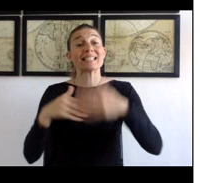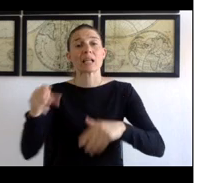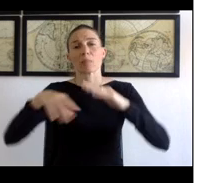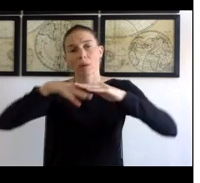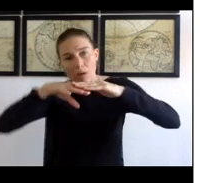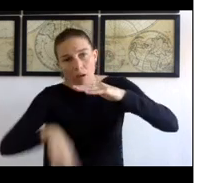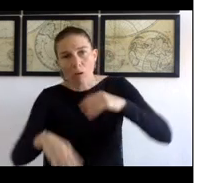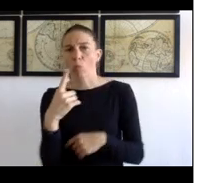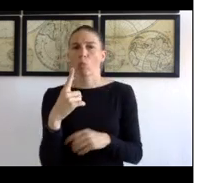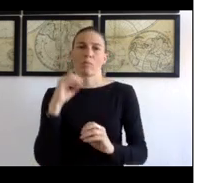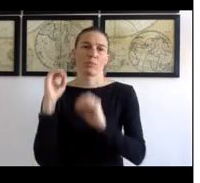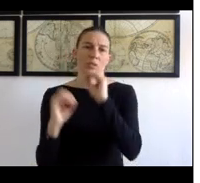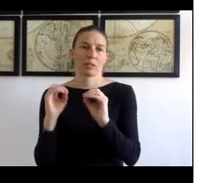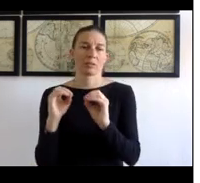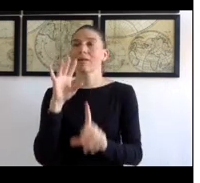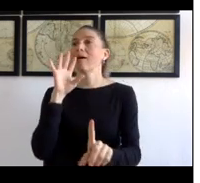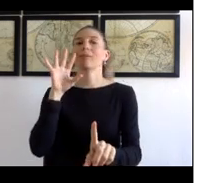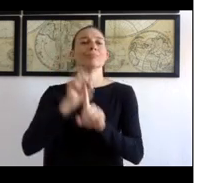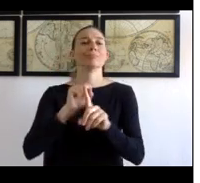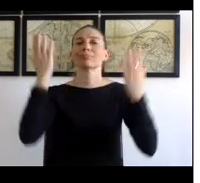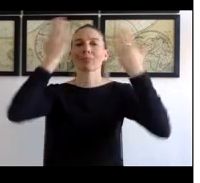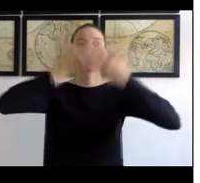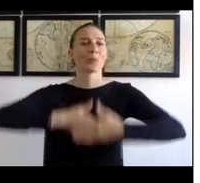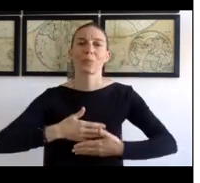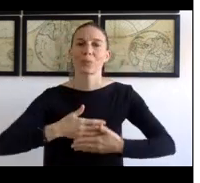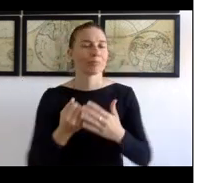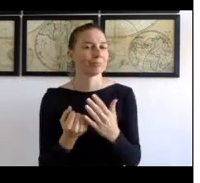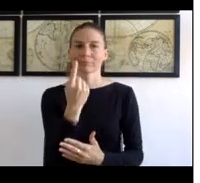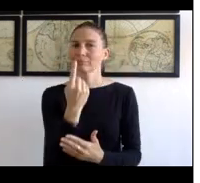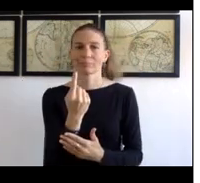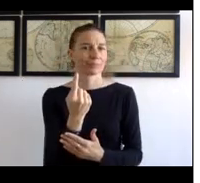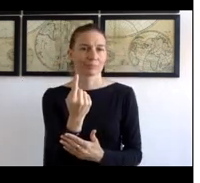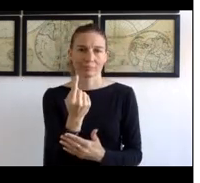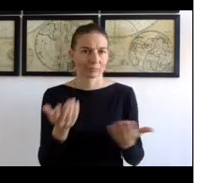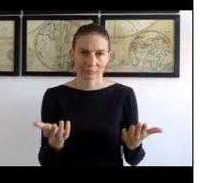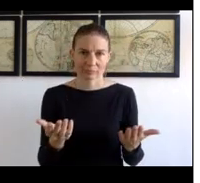And given the fact that disability is rare,